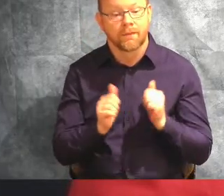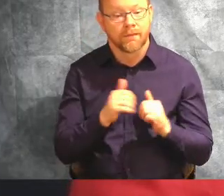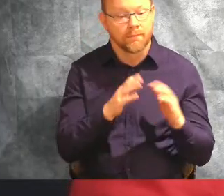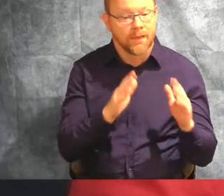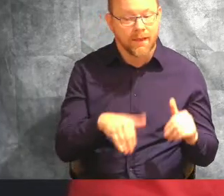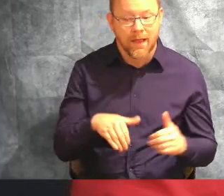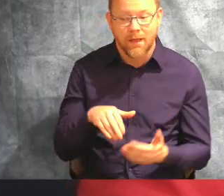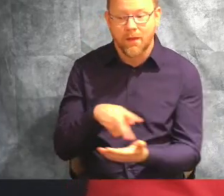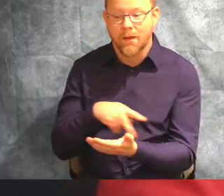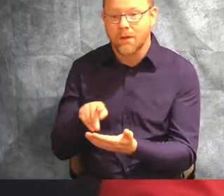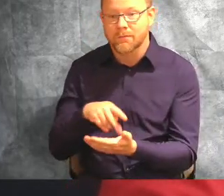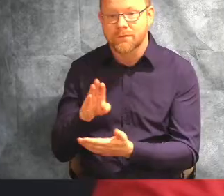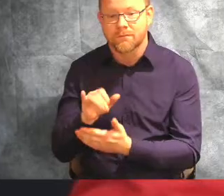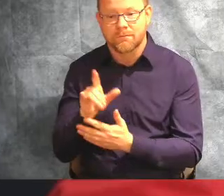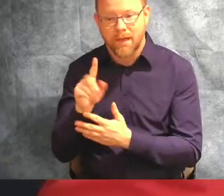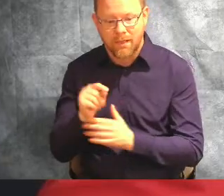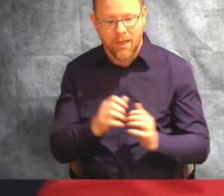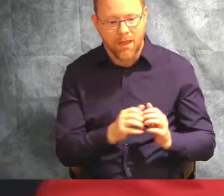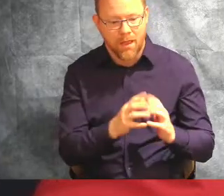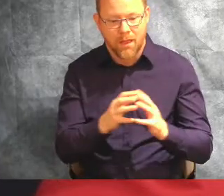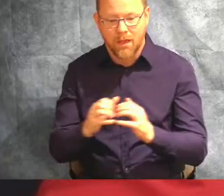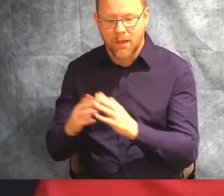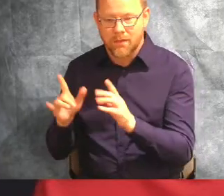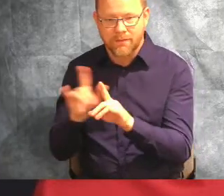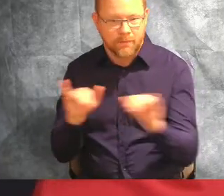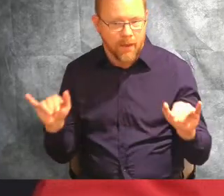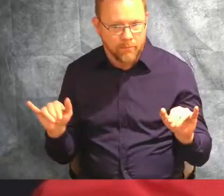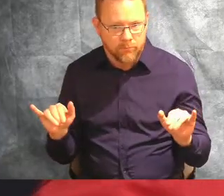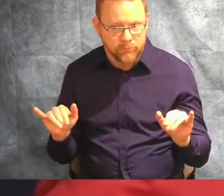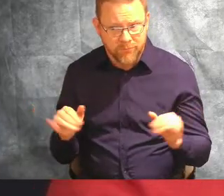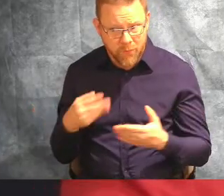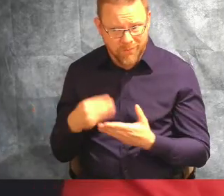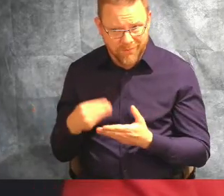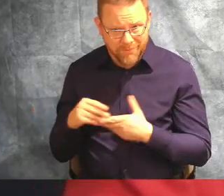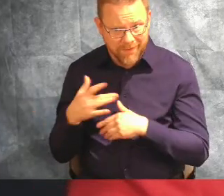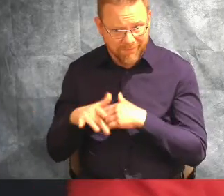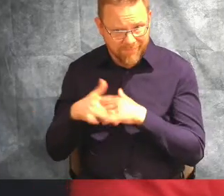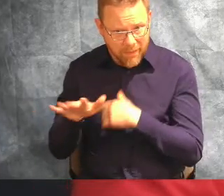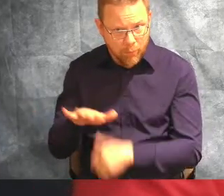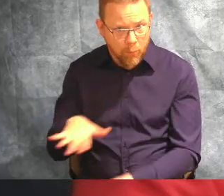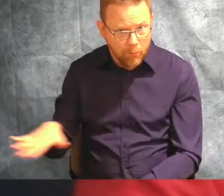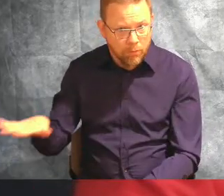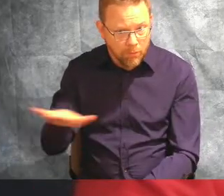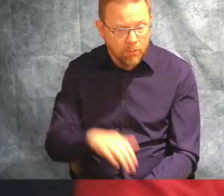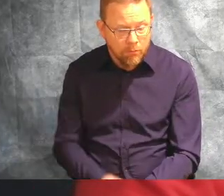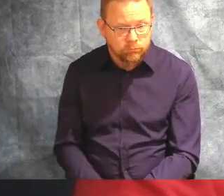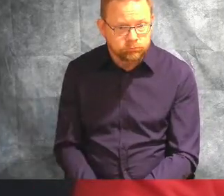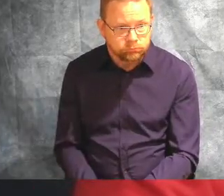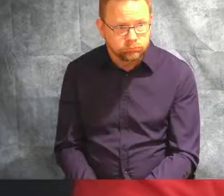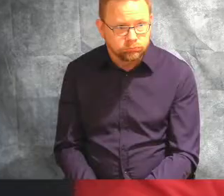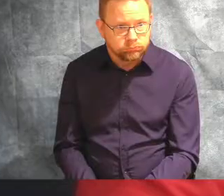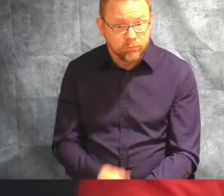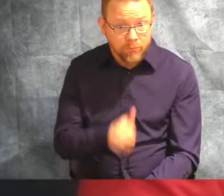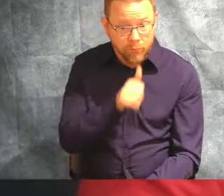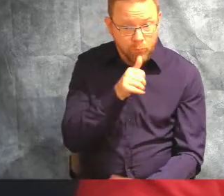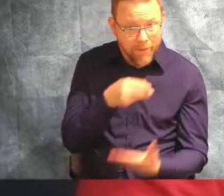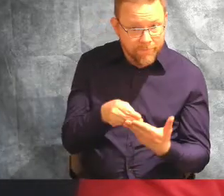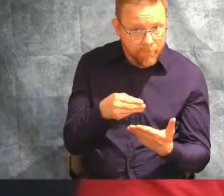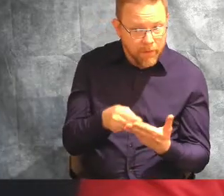both were building at the same time. So there is money in this area, private money, but it's just